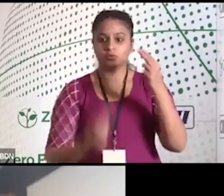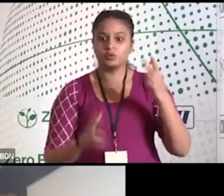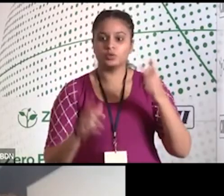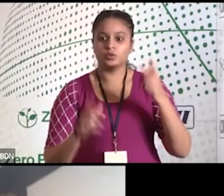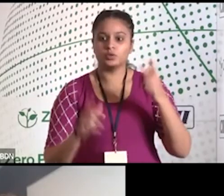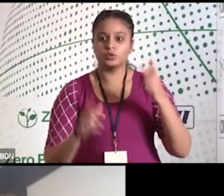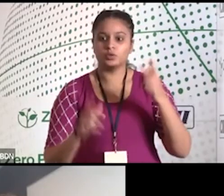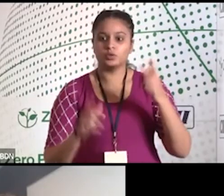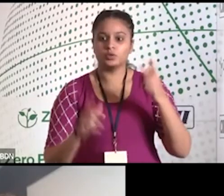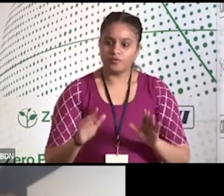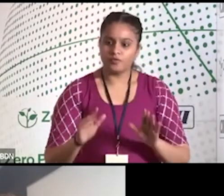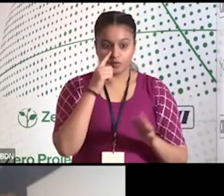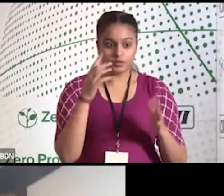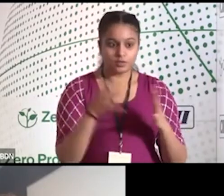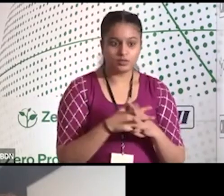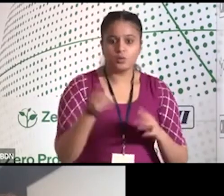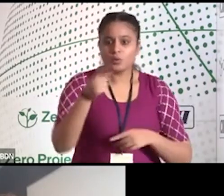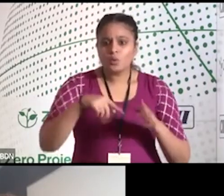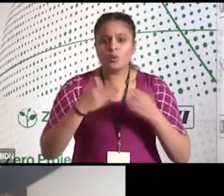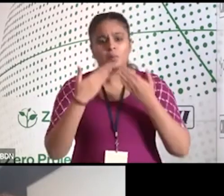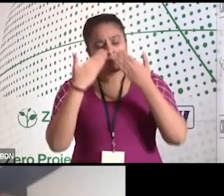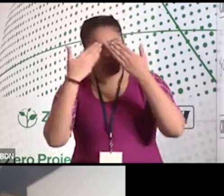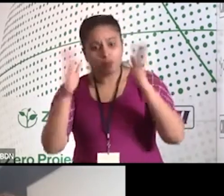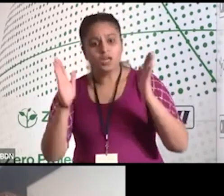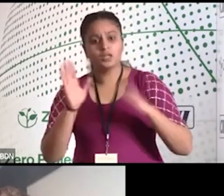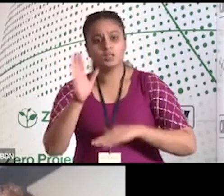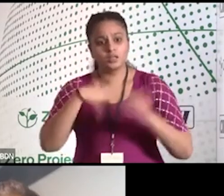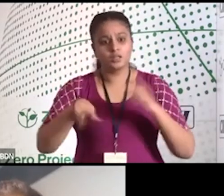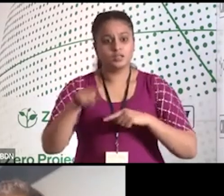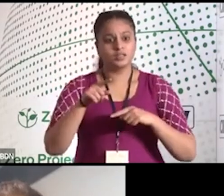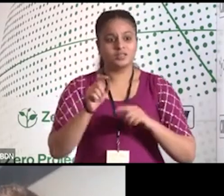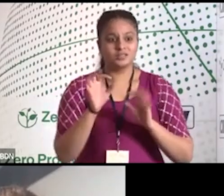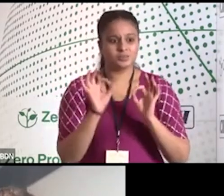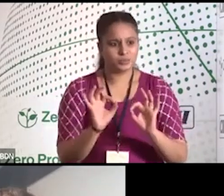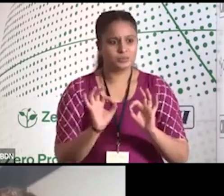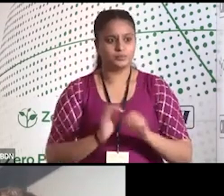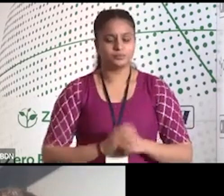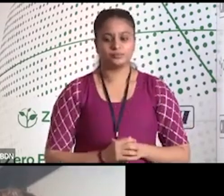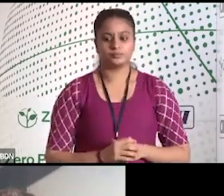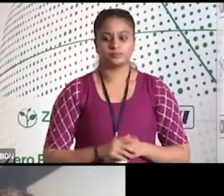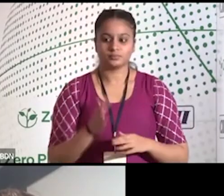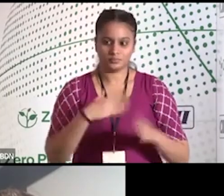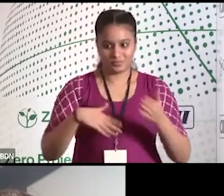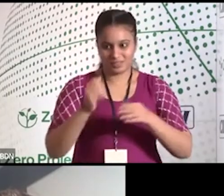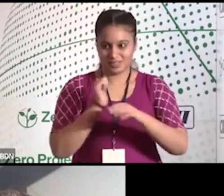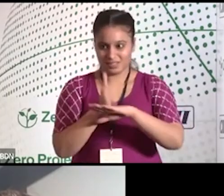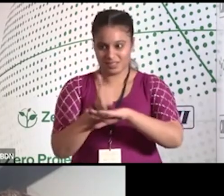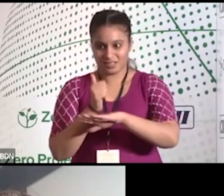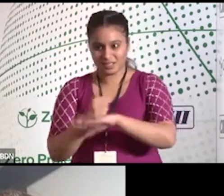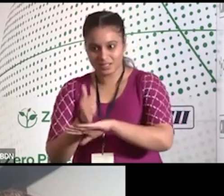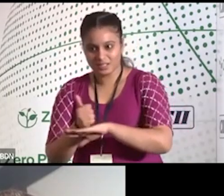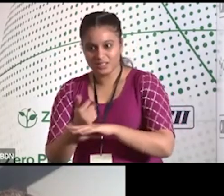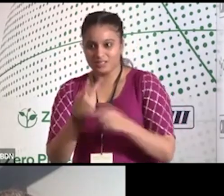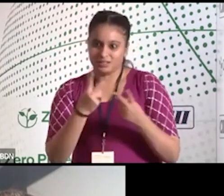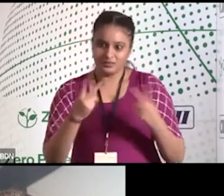and they were very open about the fact that, you know, you're very good. We have established we did a lot ourselves,